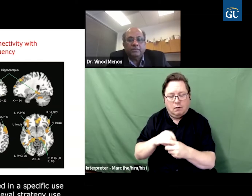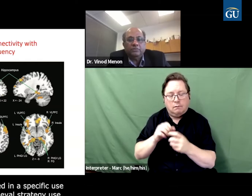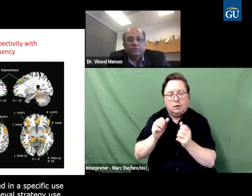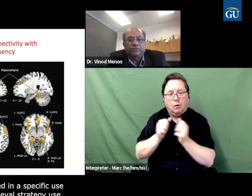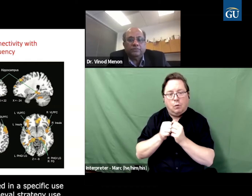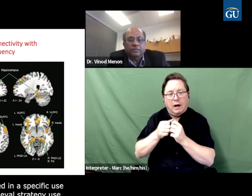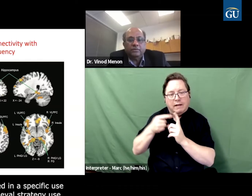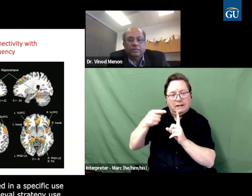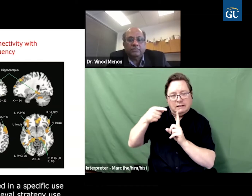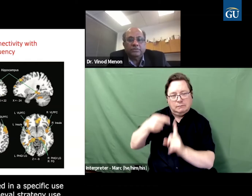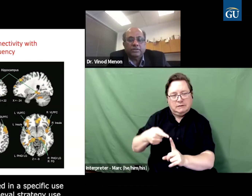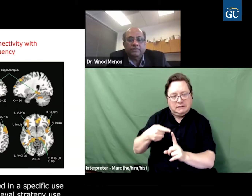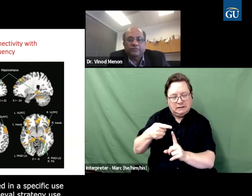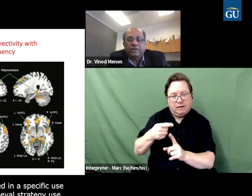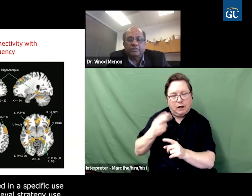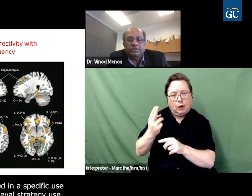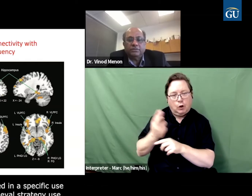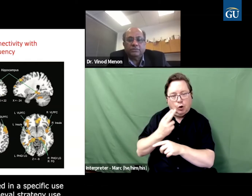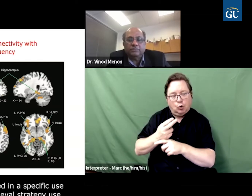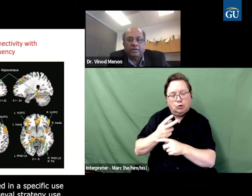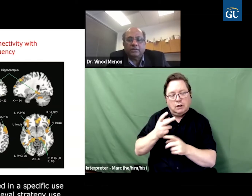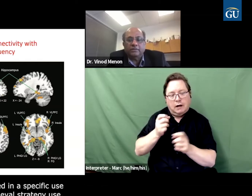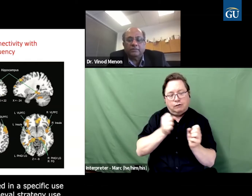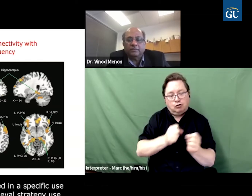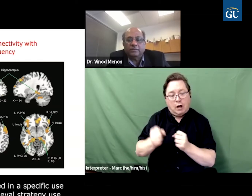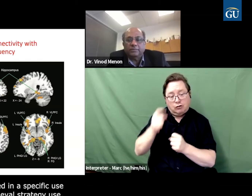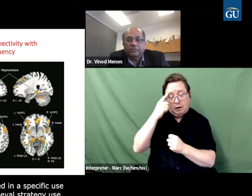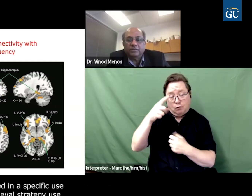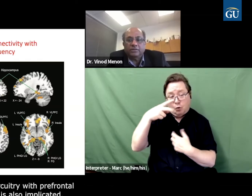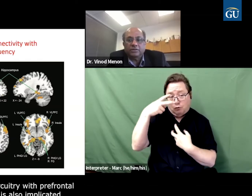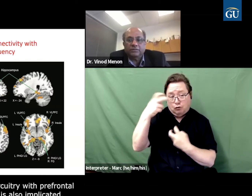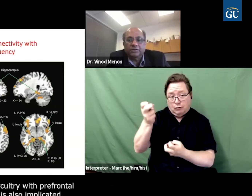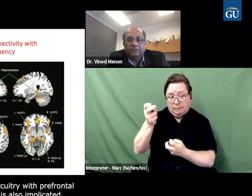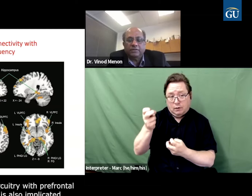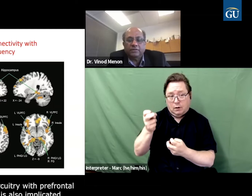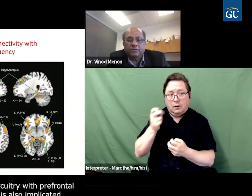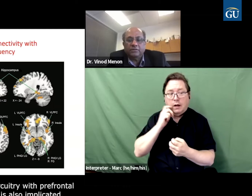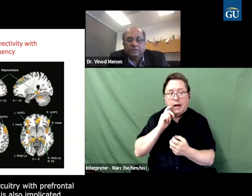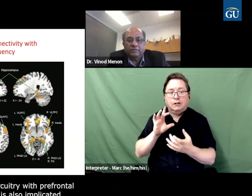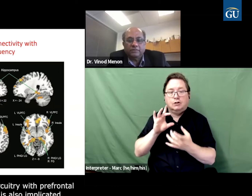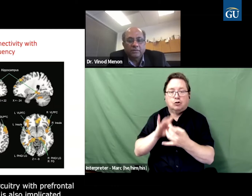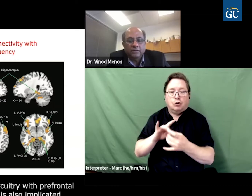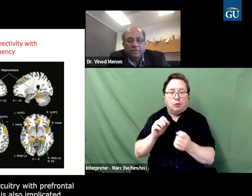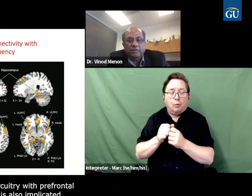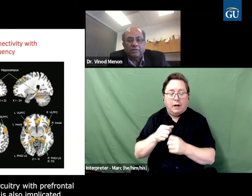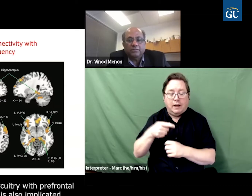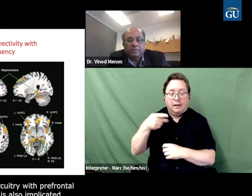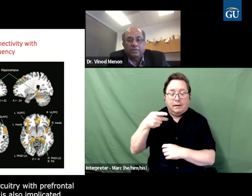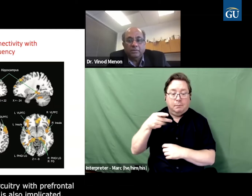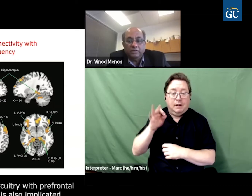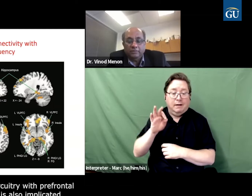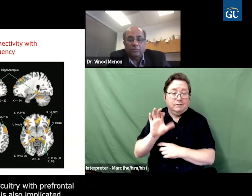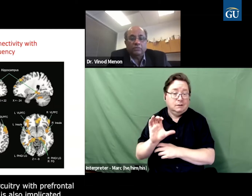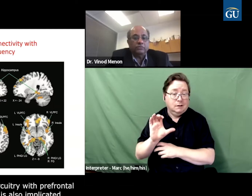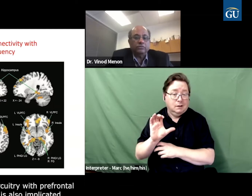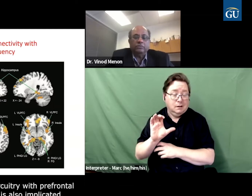a specific use of retrieval strategy use